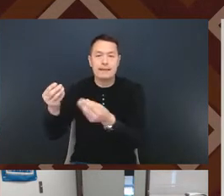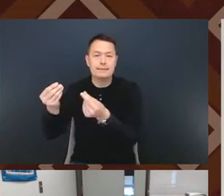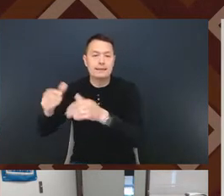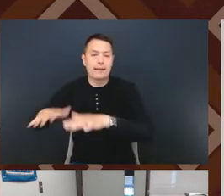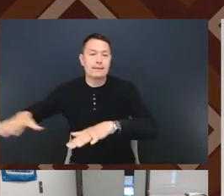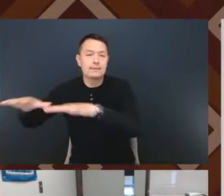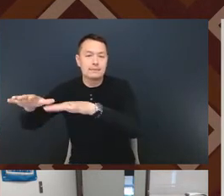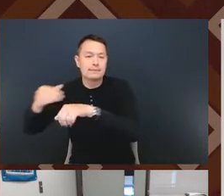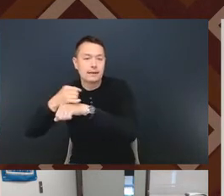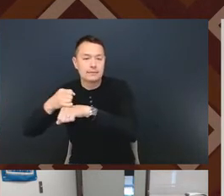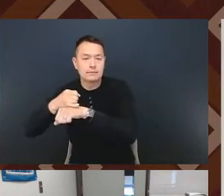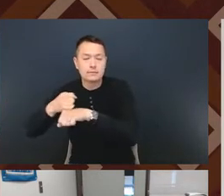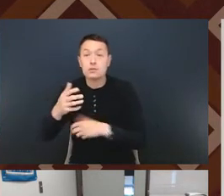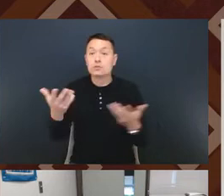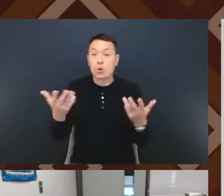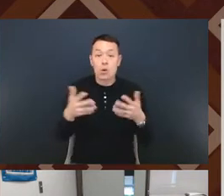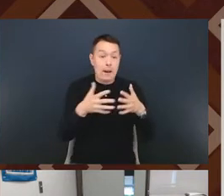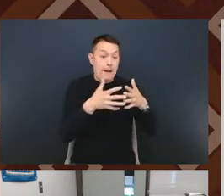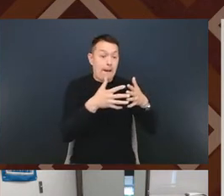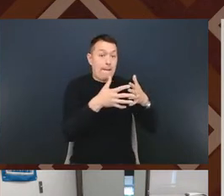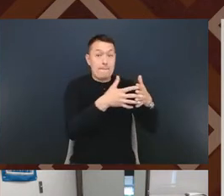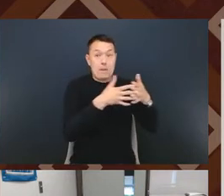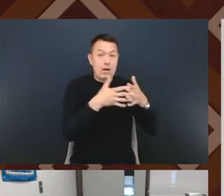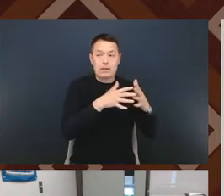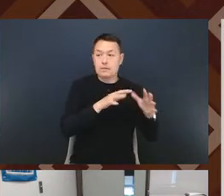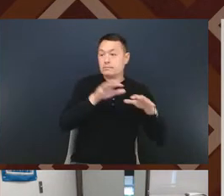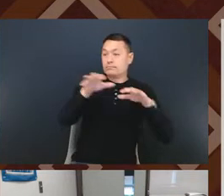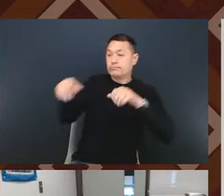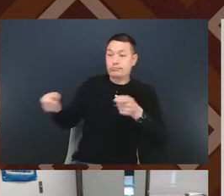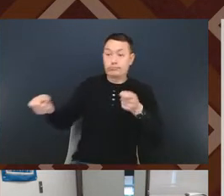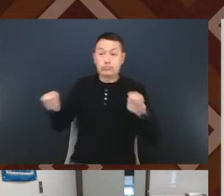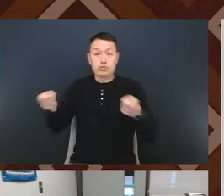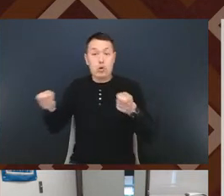became the colonizer in the Philippines they brought in the